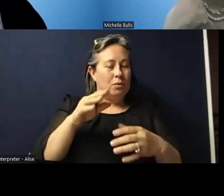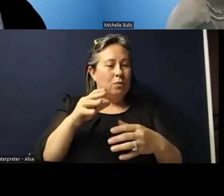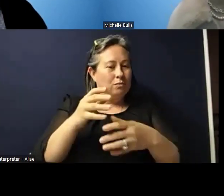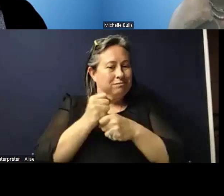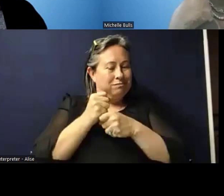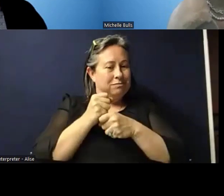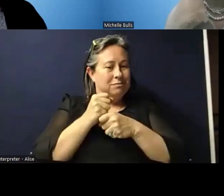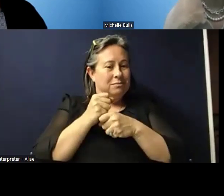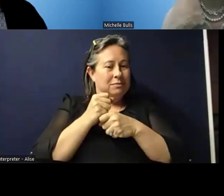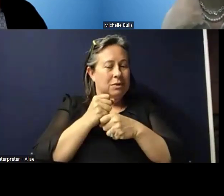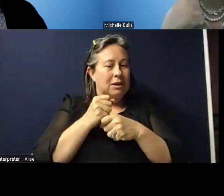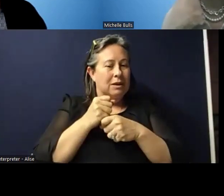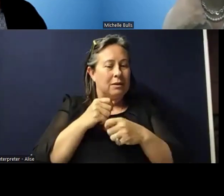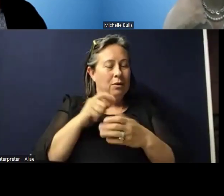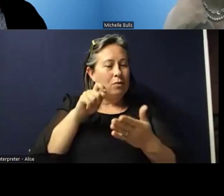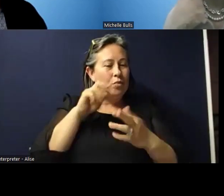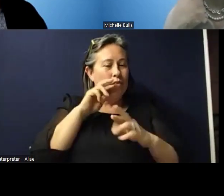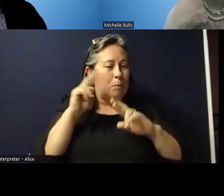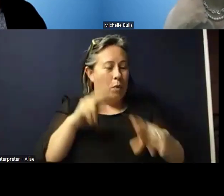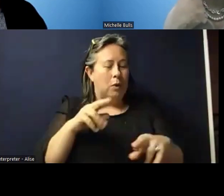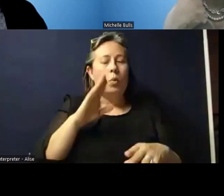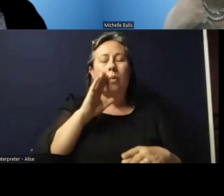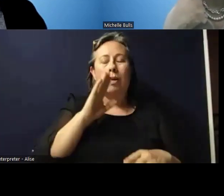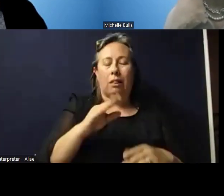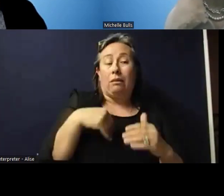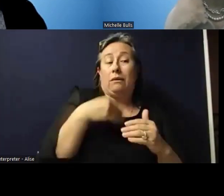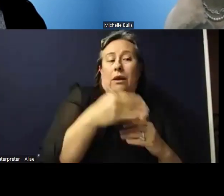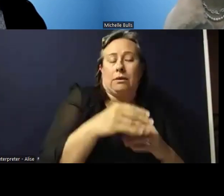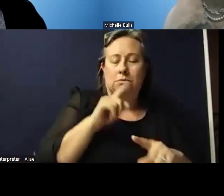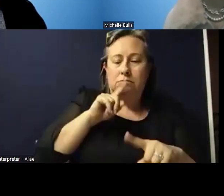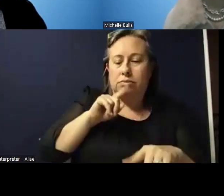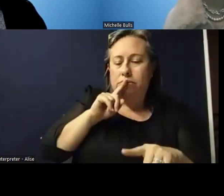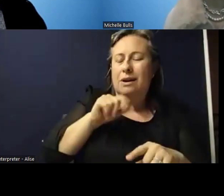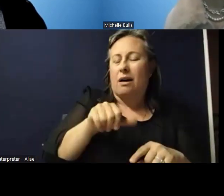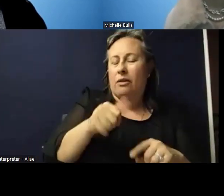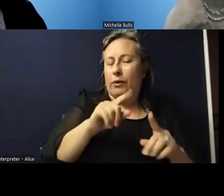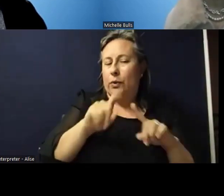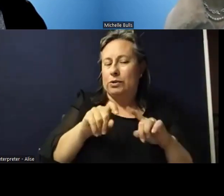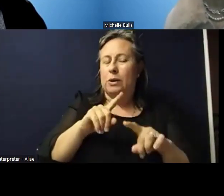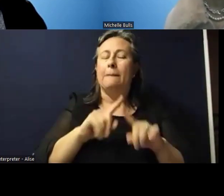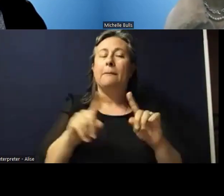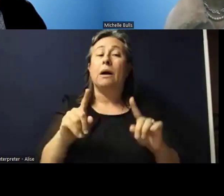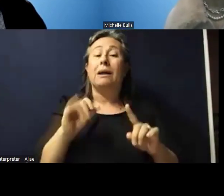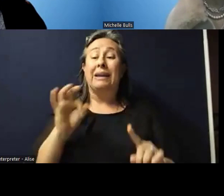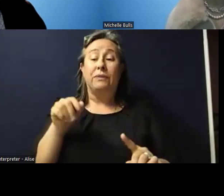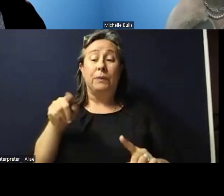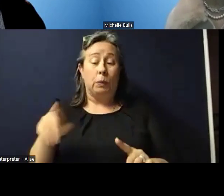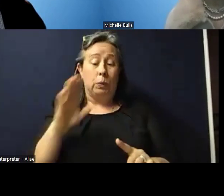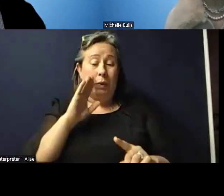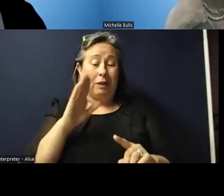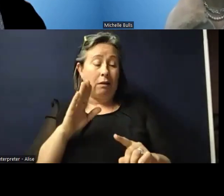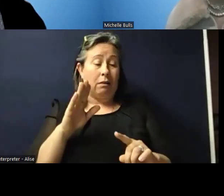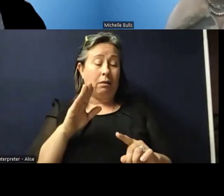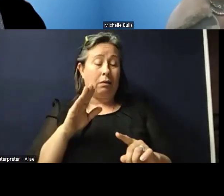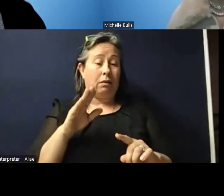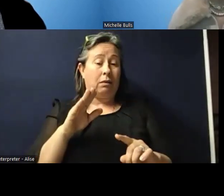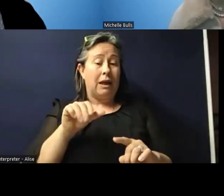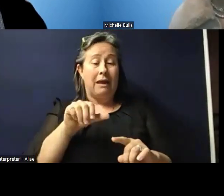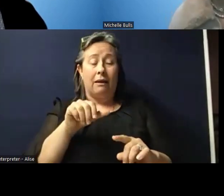into some of those FFATA-related questions next. But the answer is, if you are going to be subject to any subrecipient reporting,